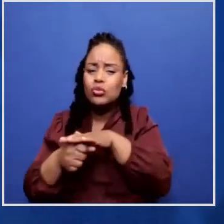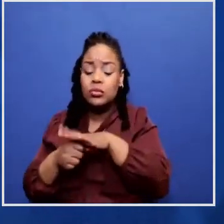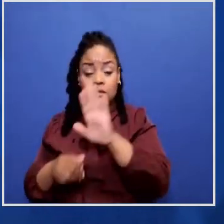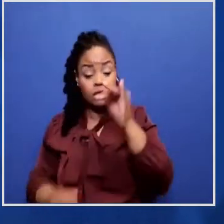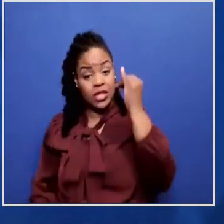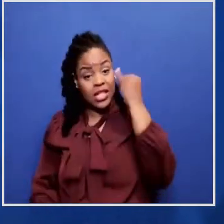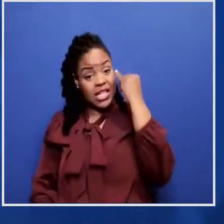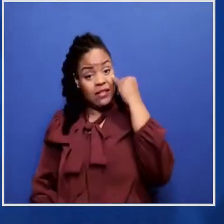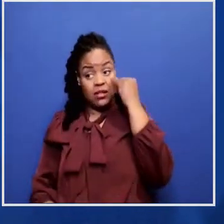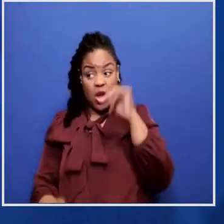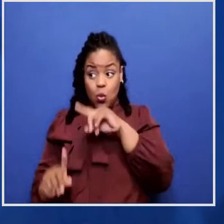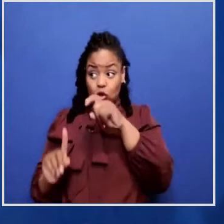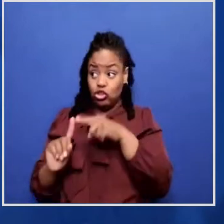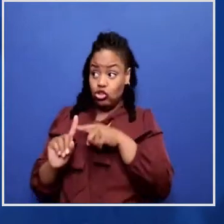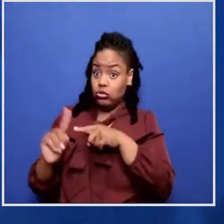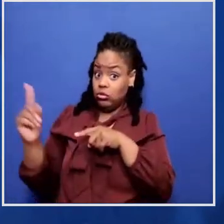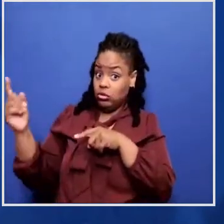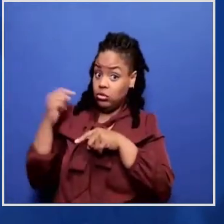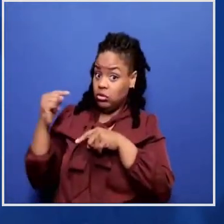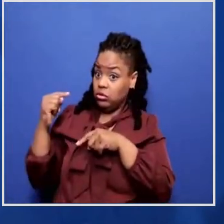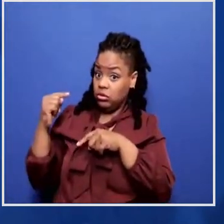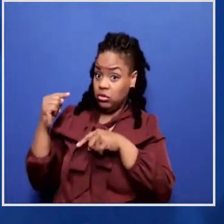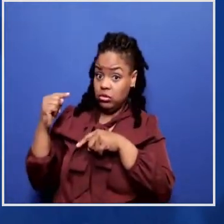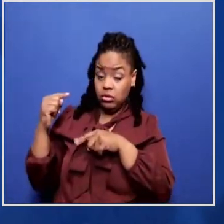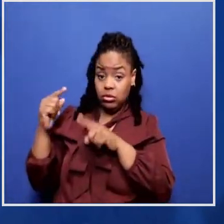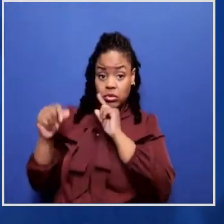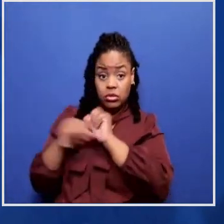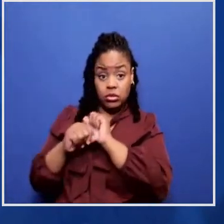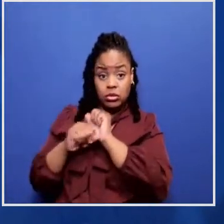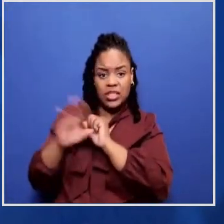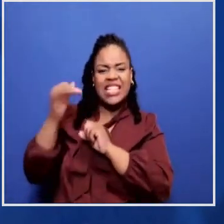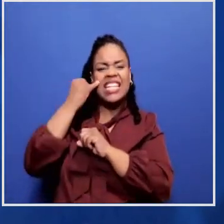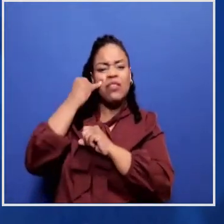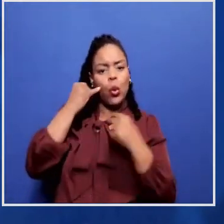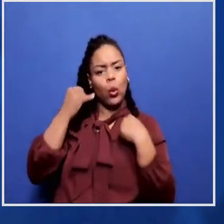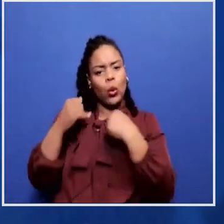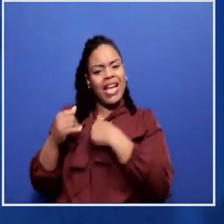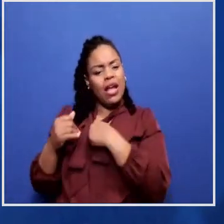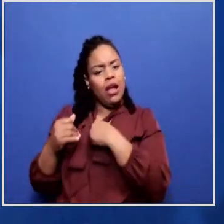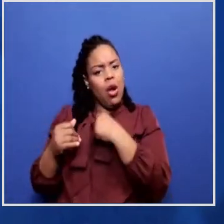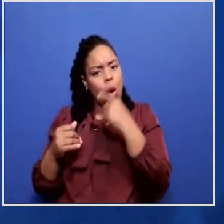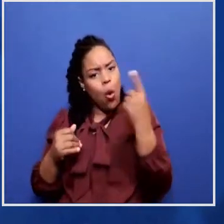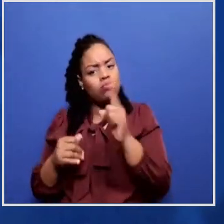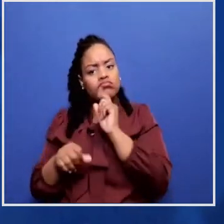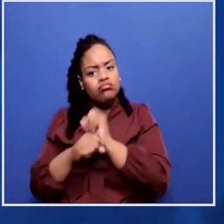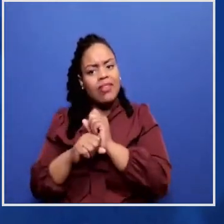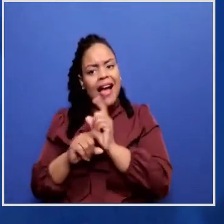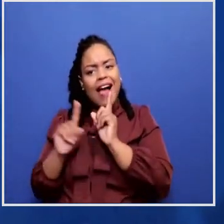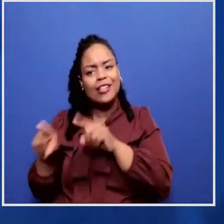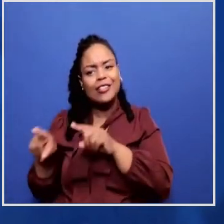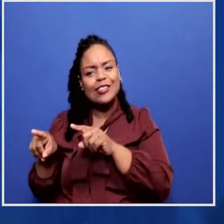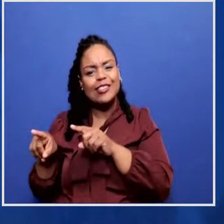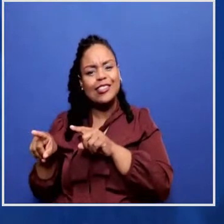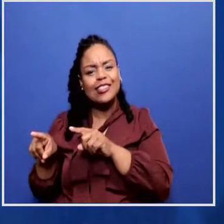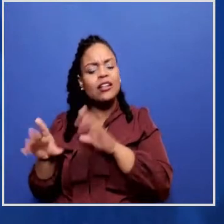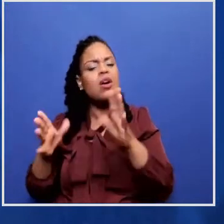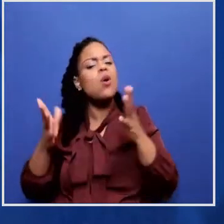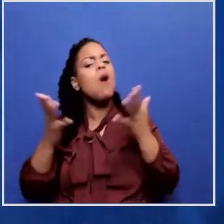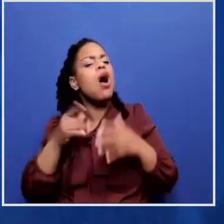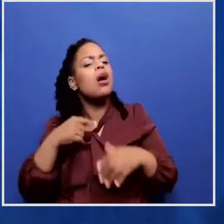ALWAYS HAD A GOOD ANSWER TO DR.